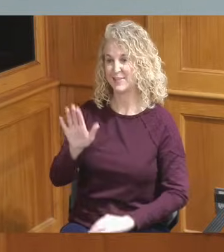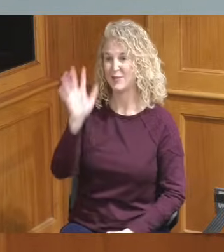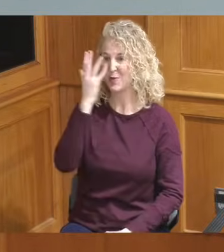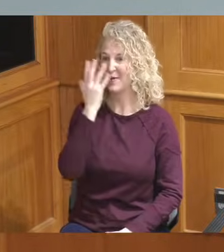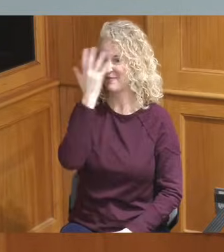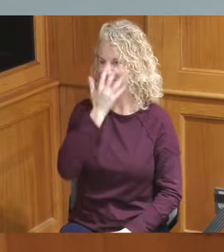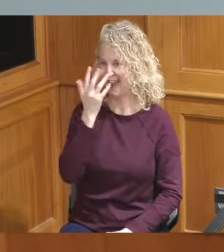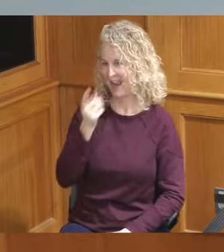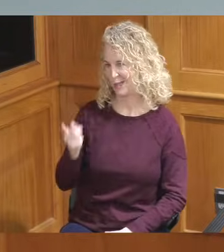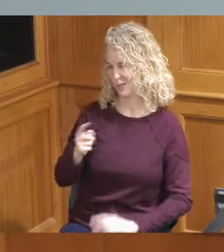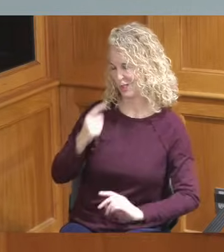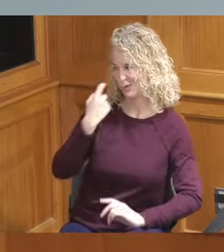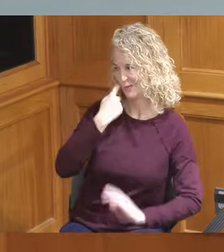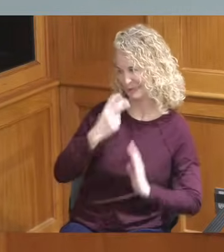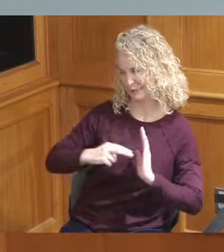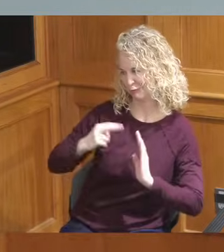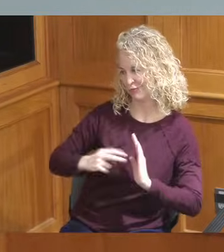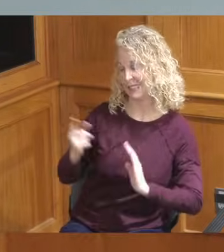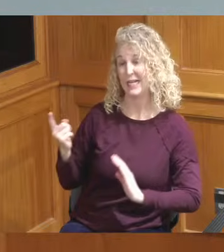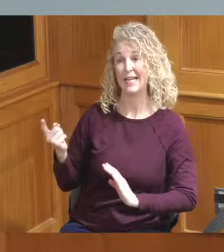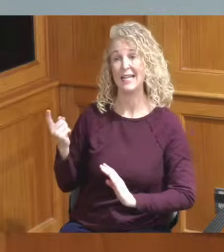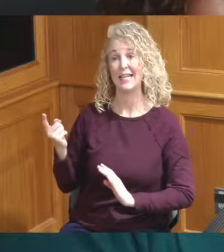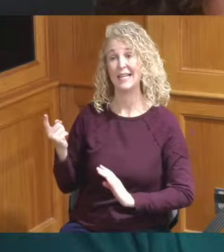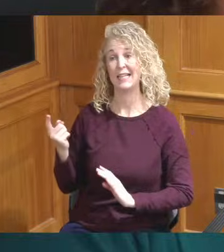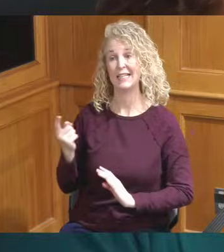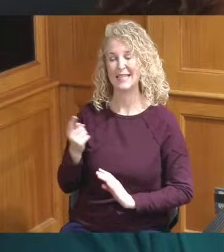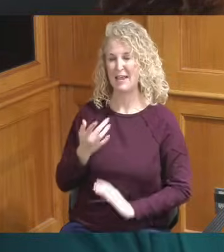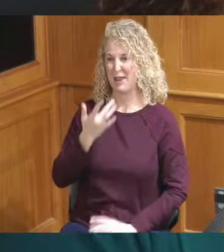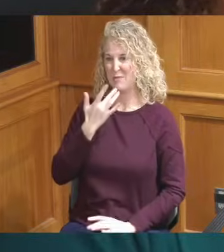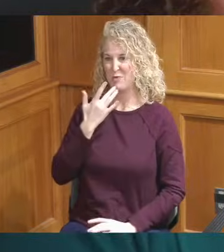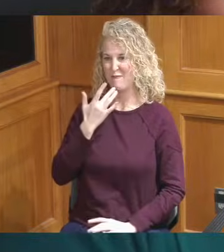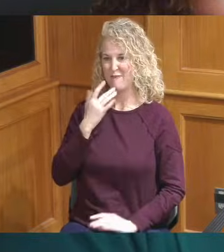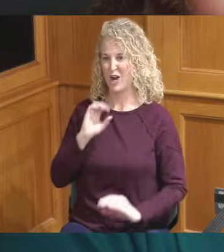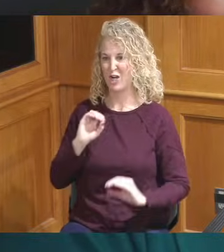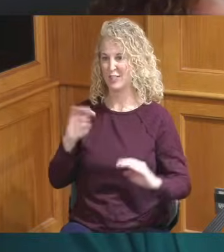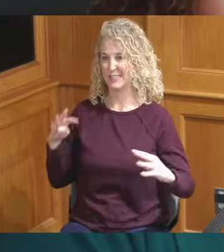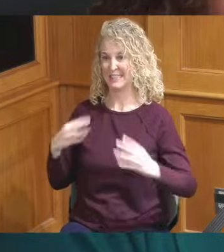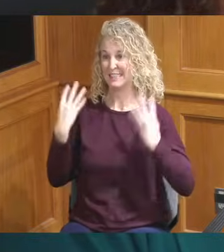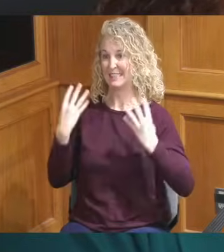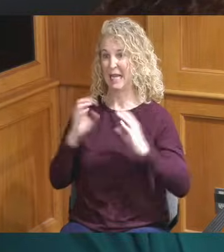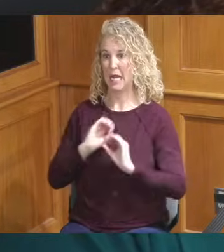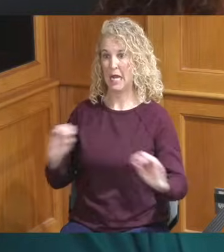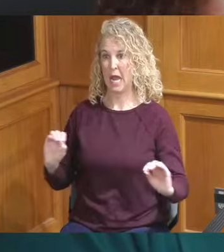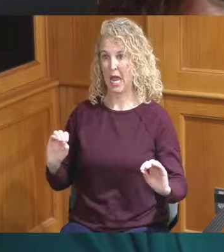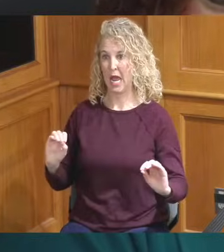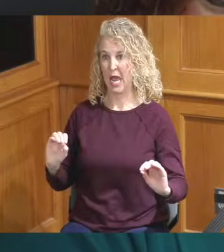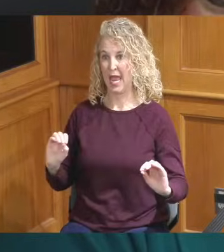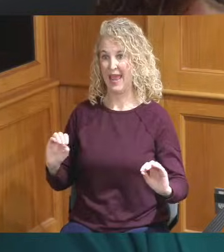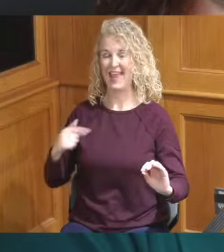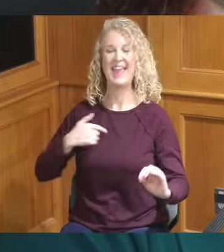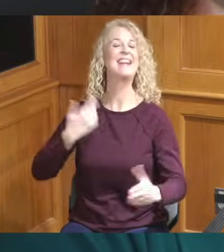reading all that cuz he likes to stay behind the scenes and I'm glad that you're shining